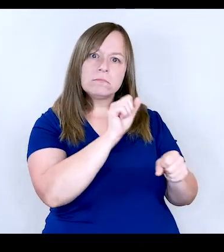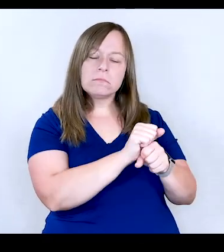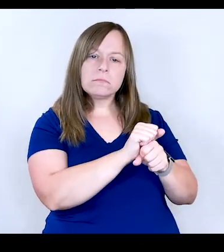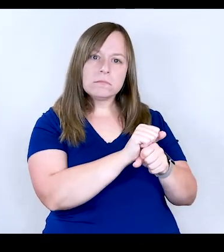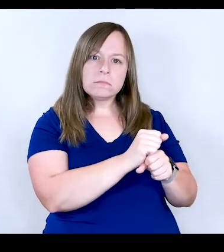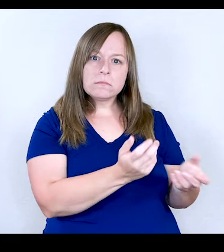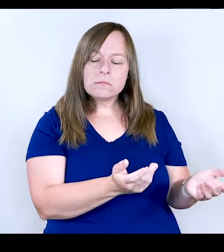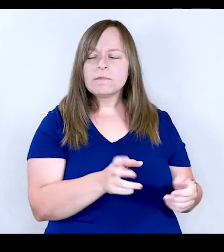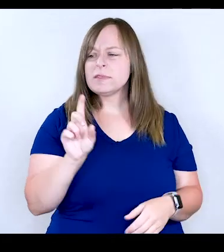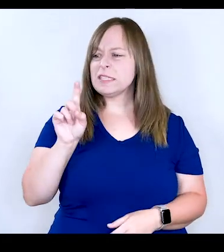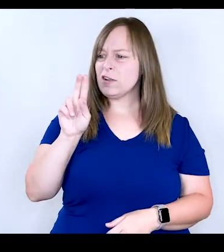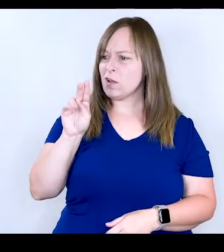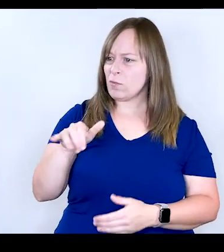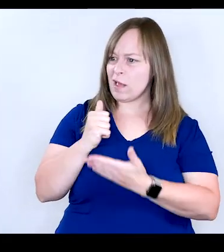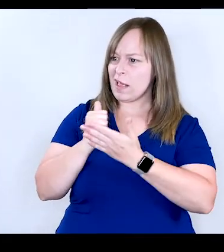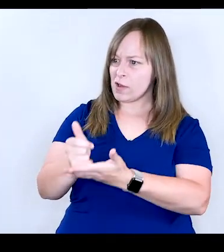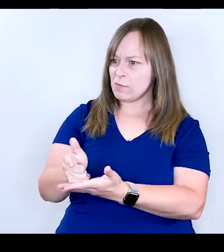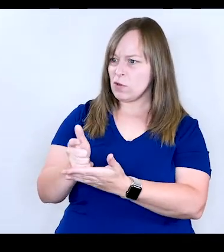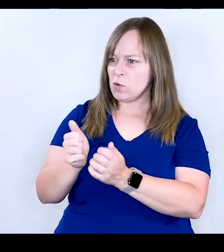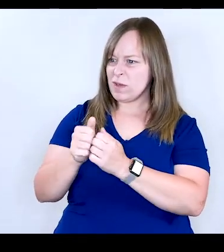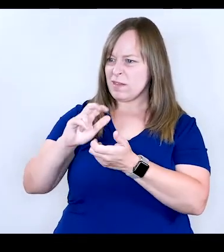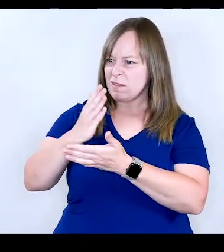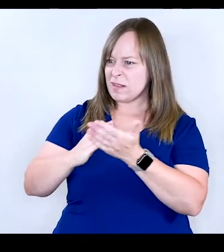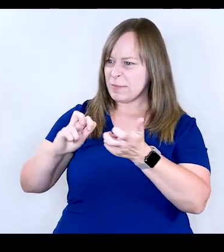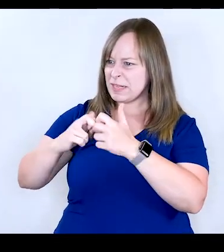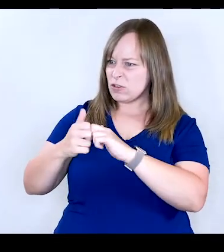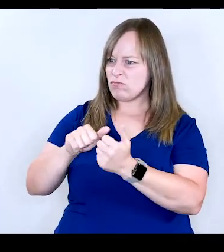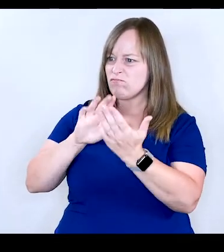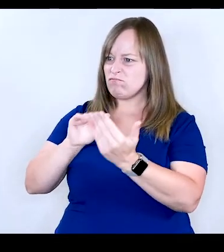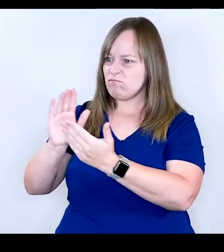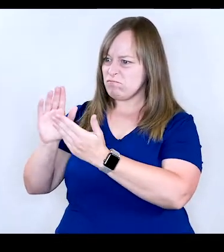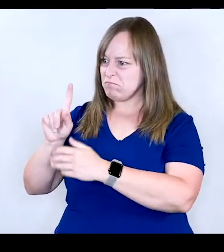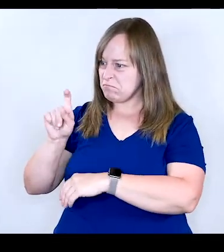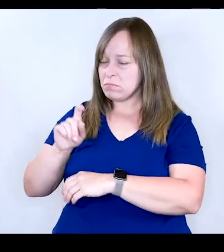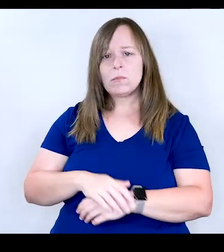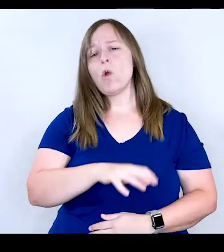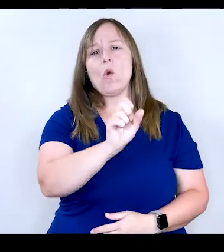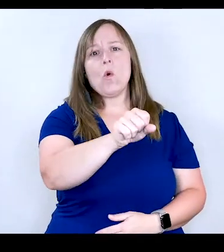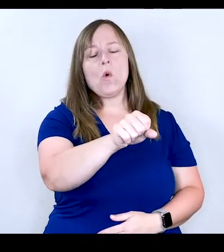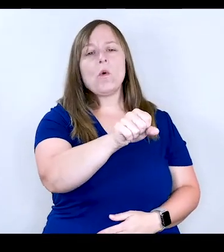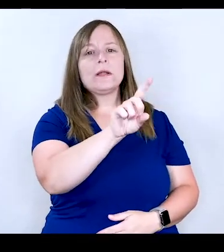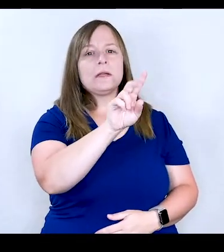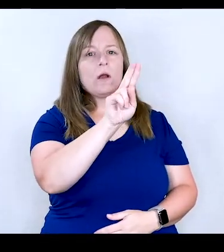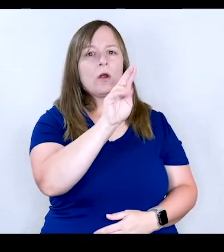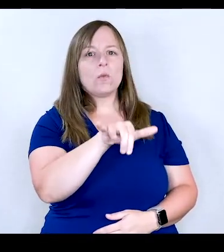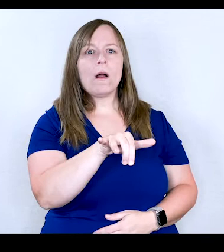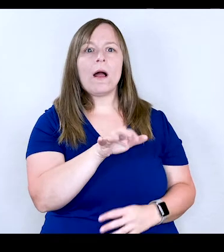K: And has DRNY helped you with some of these issues that you faced? M: Yes, Disability Rights New York has been